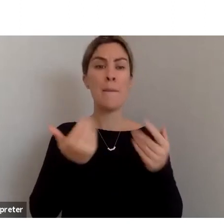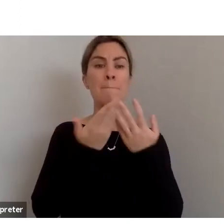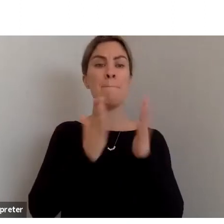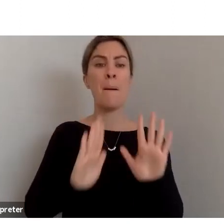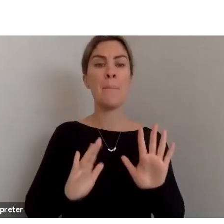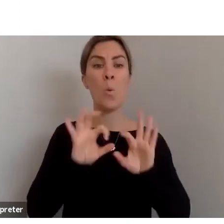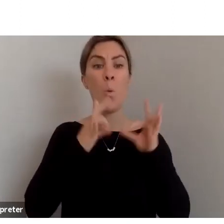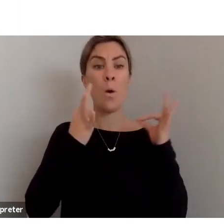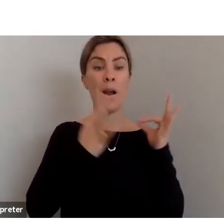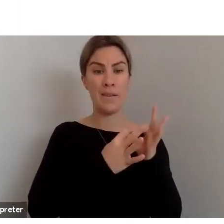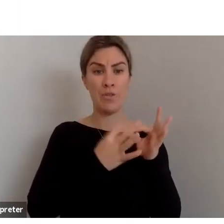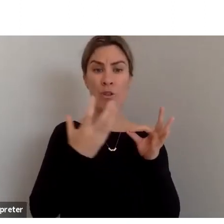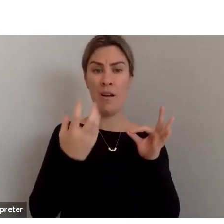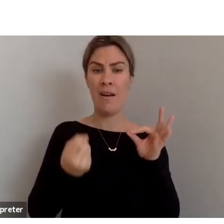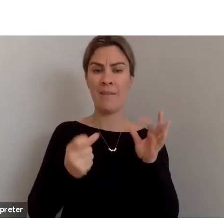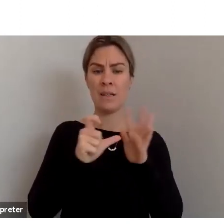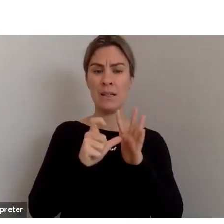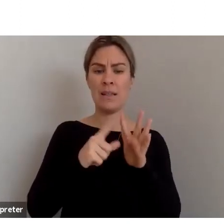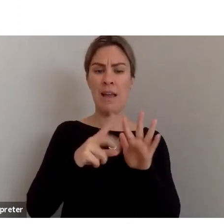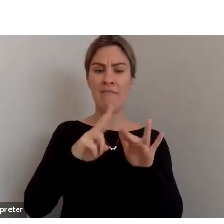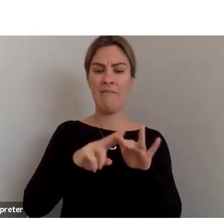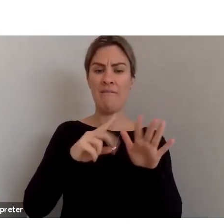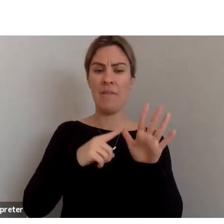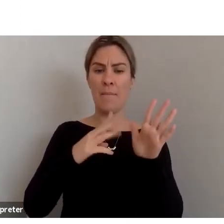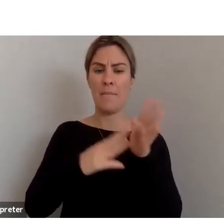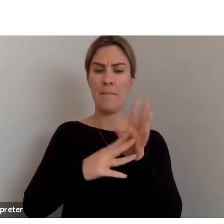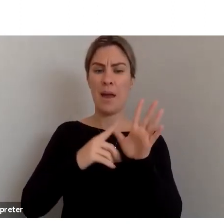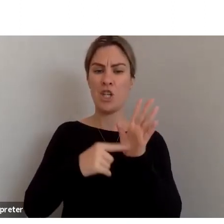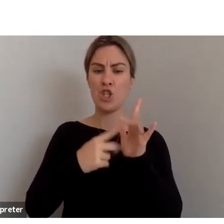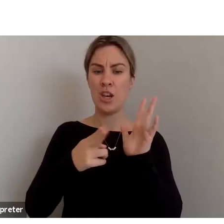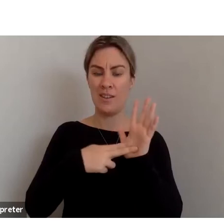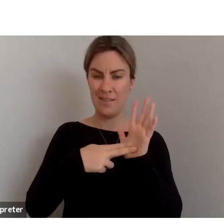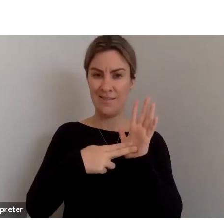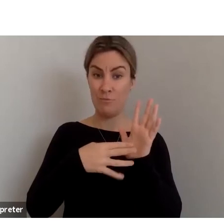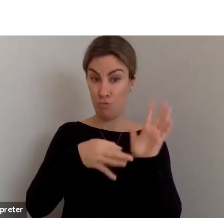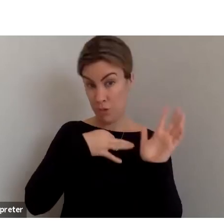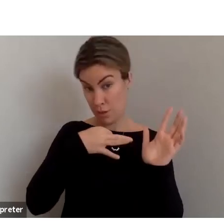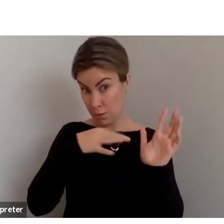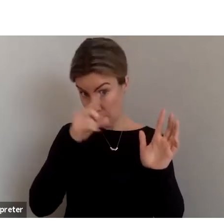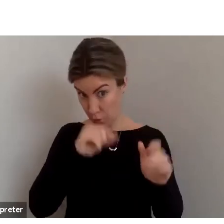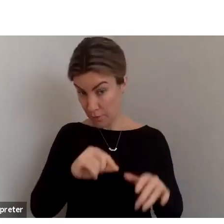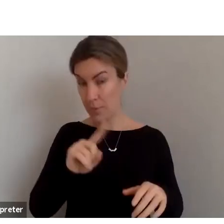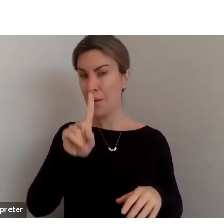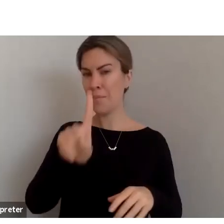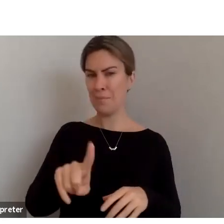defamation risk, but aside from that you are fine. No one will die.